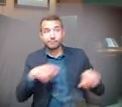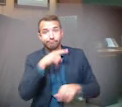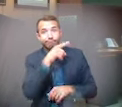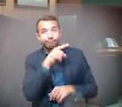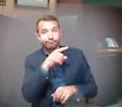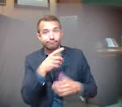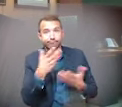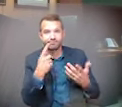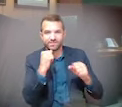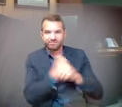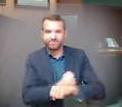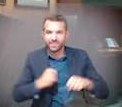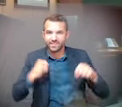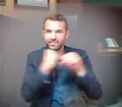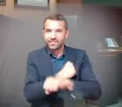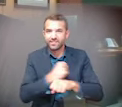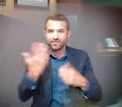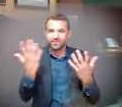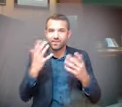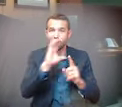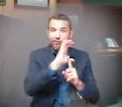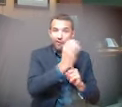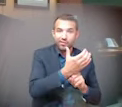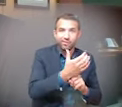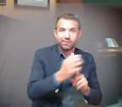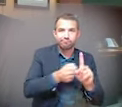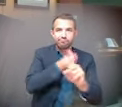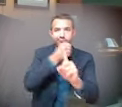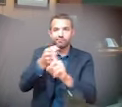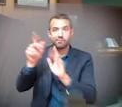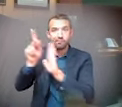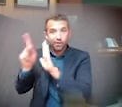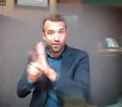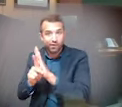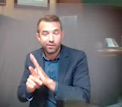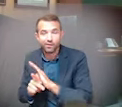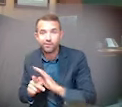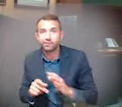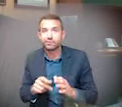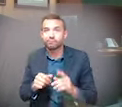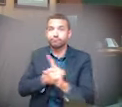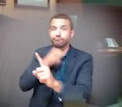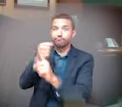of culture influencing policy and then being informed by culture that